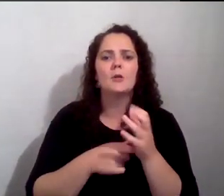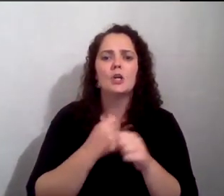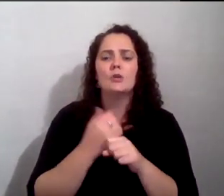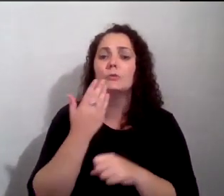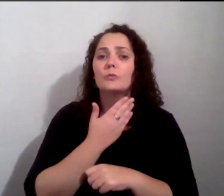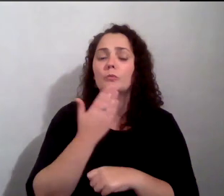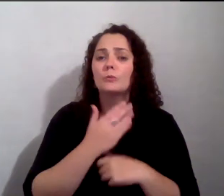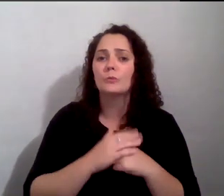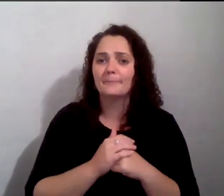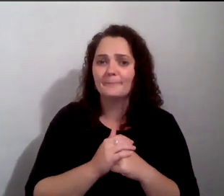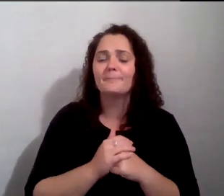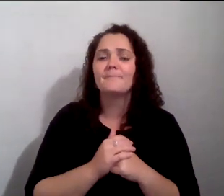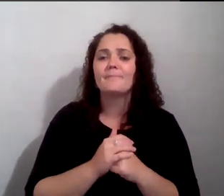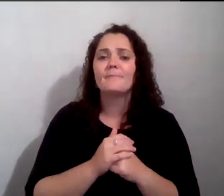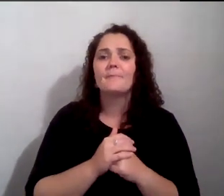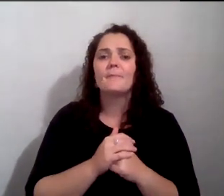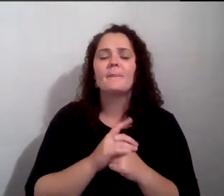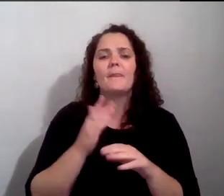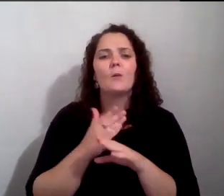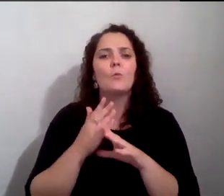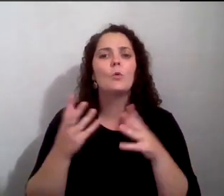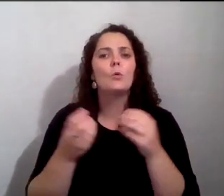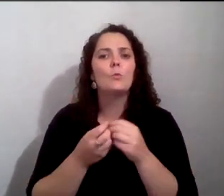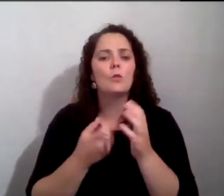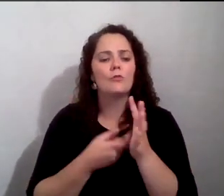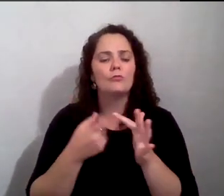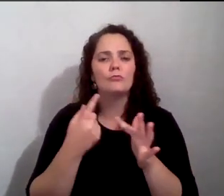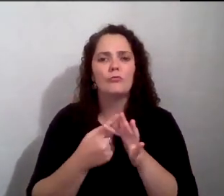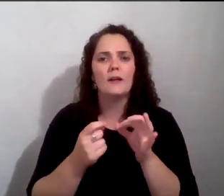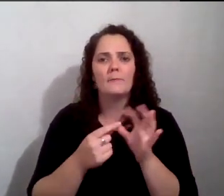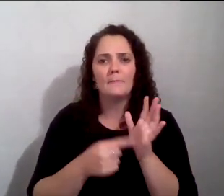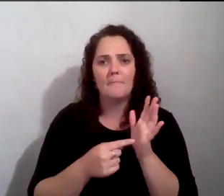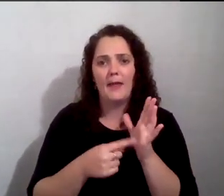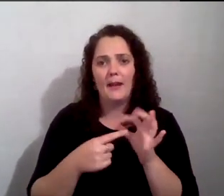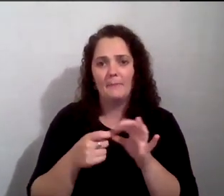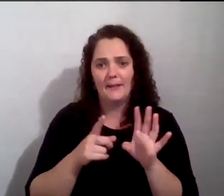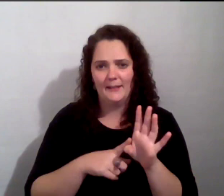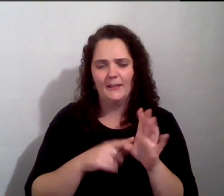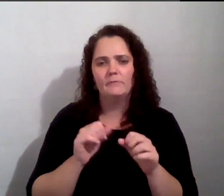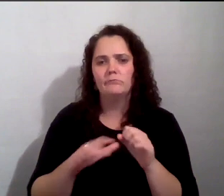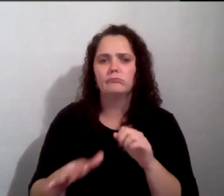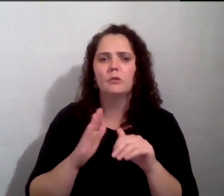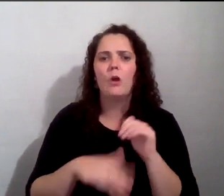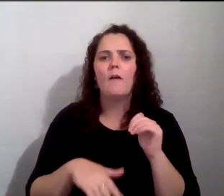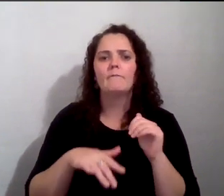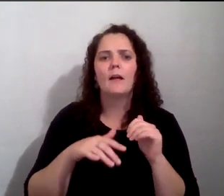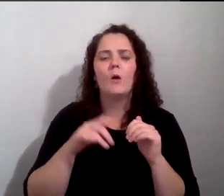might seem and they are incredibly accomplished watercolours within this medium, they can seem to be quite conventional kinds of